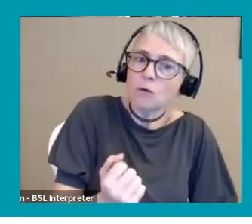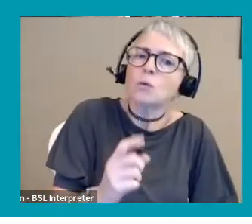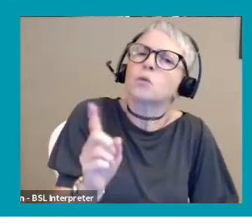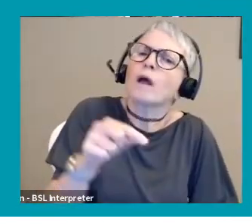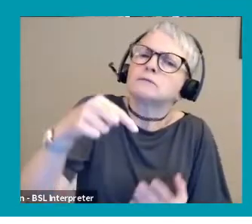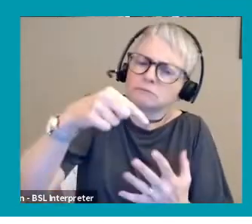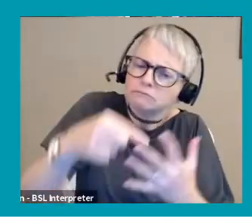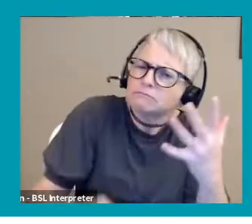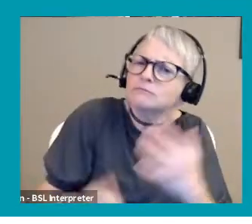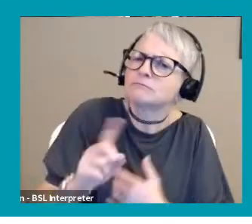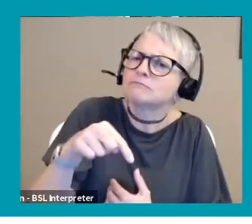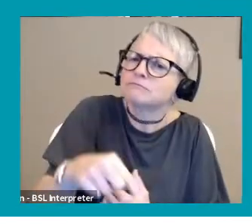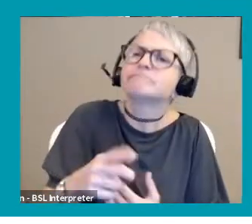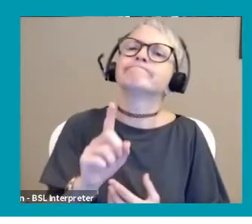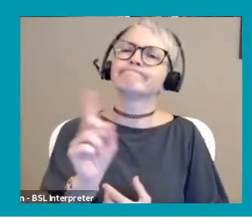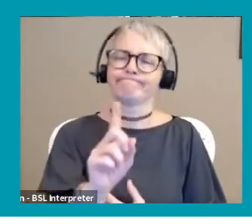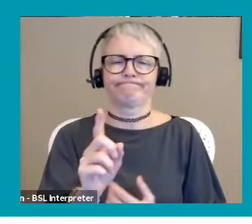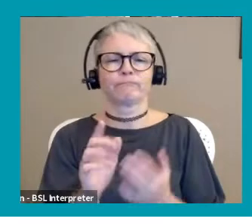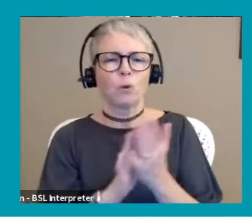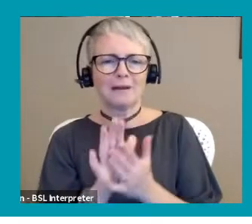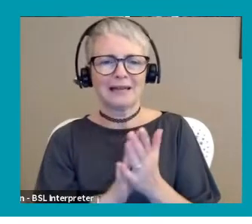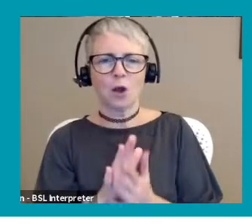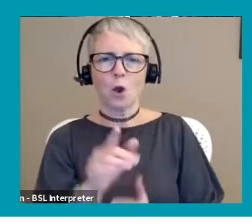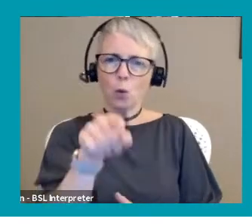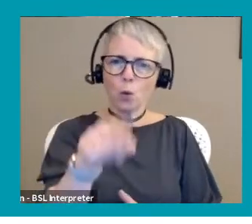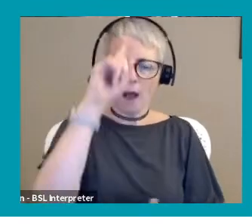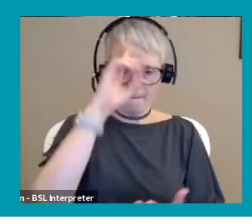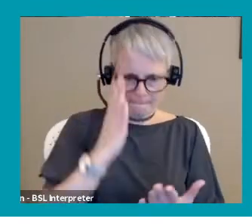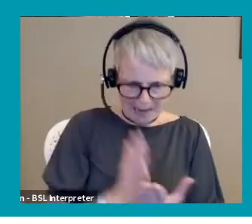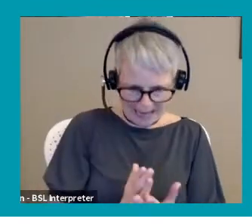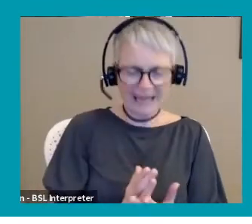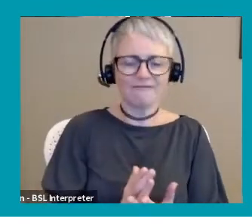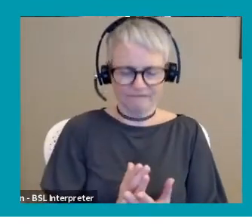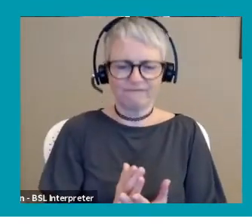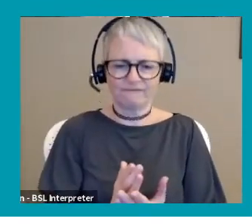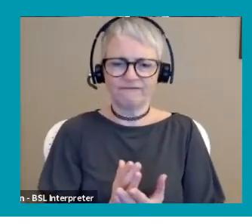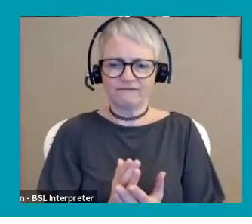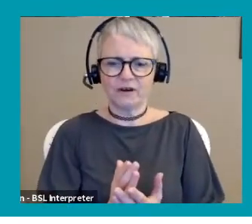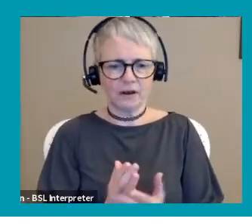So core values are things you believe you important to the way in which you live and work.